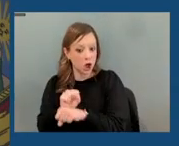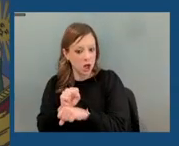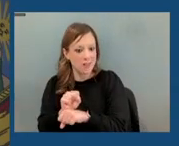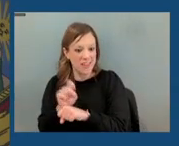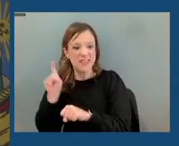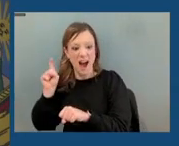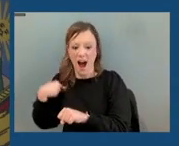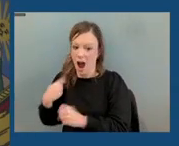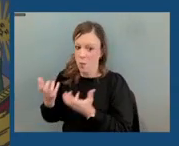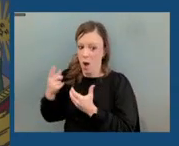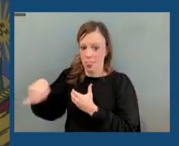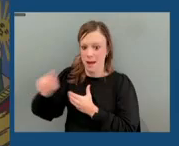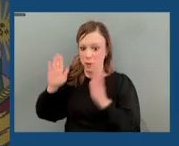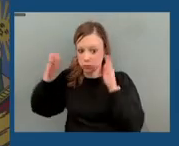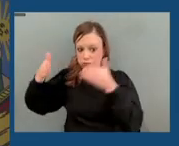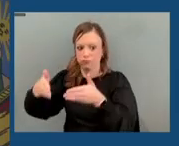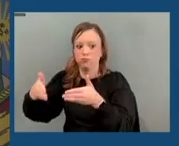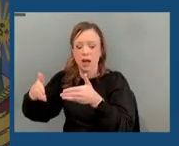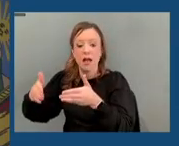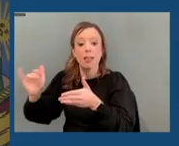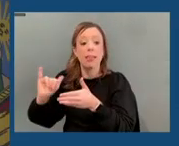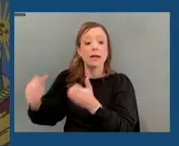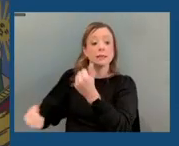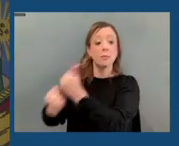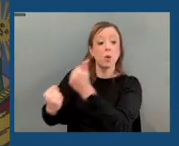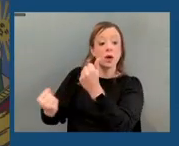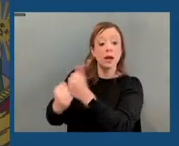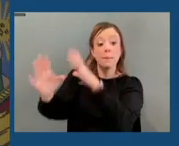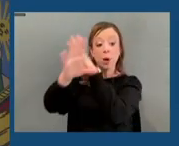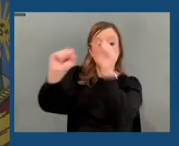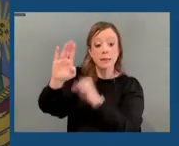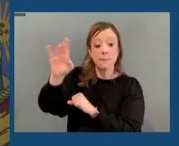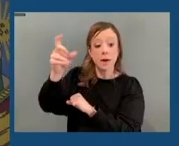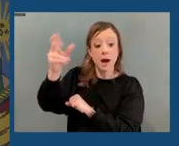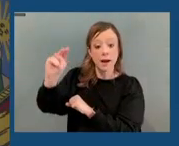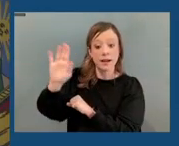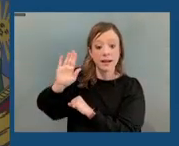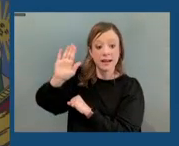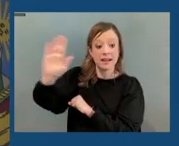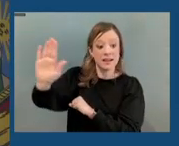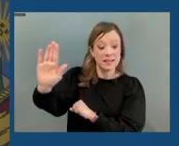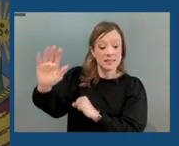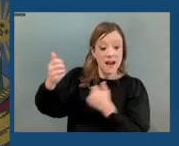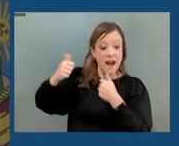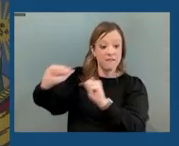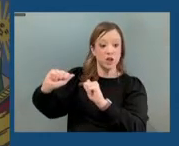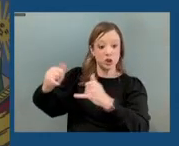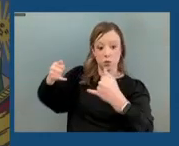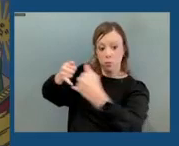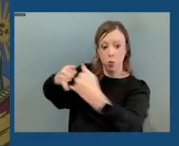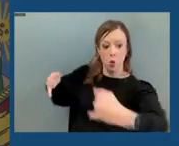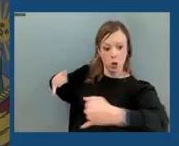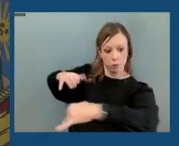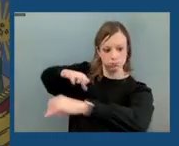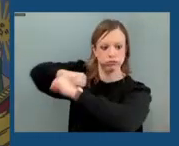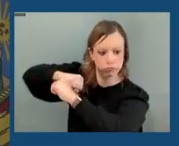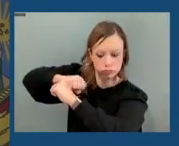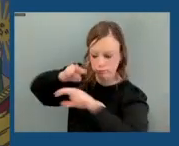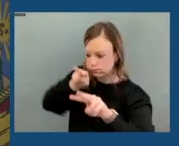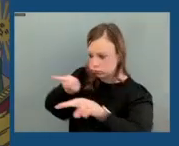like supporting President Biden's efforts to seal off the border until we can stabilize what is happening on the southern border. So,